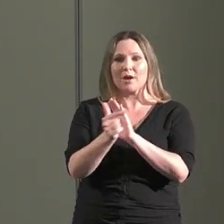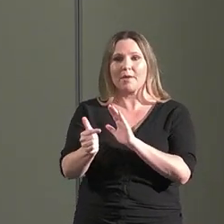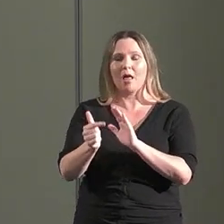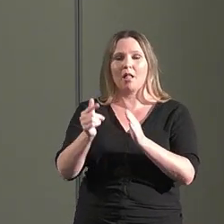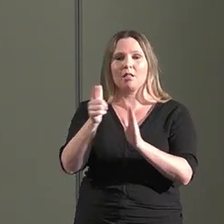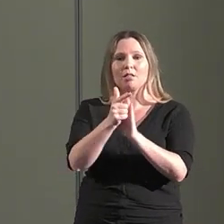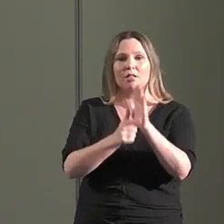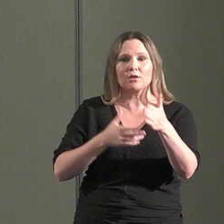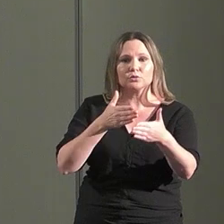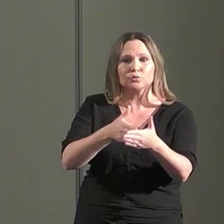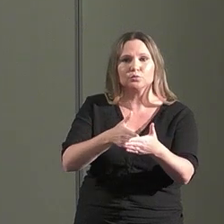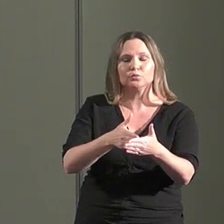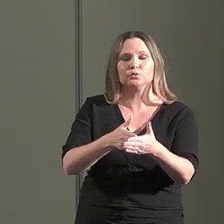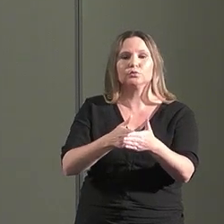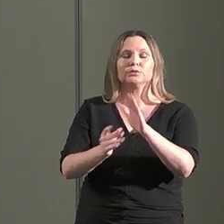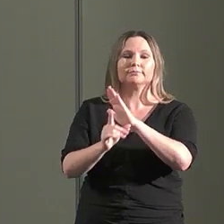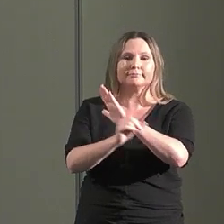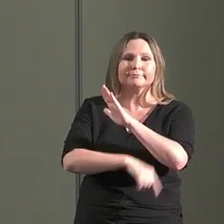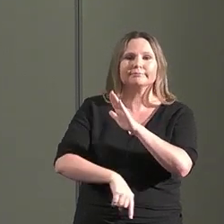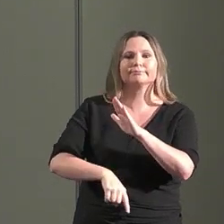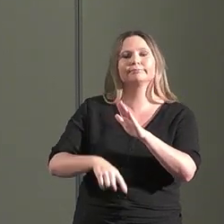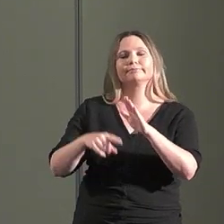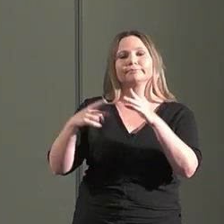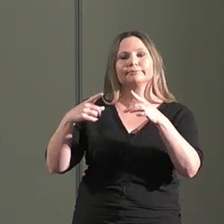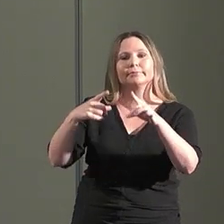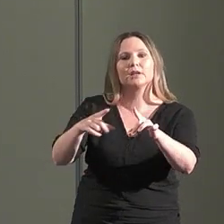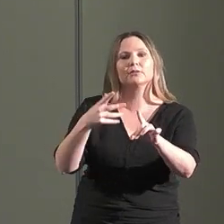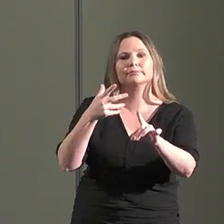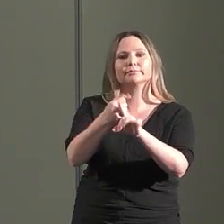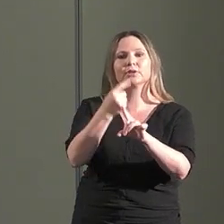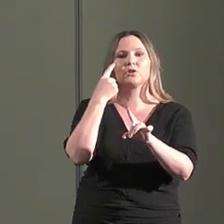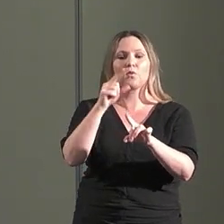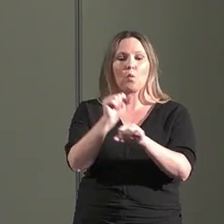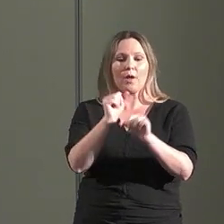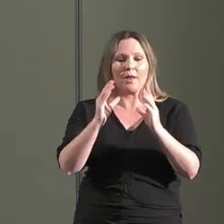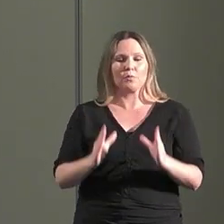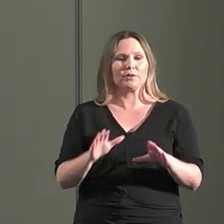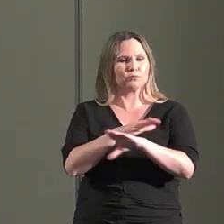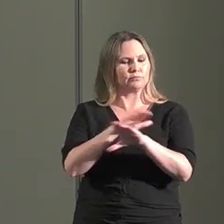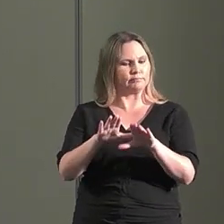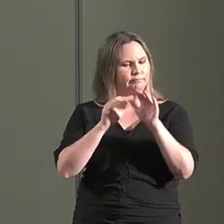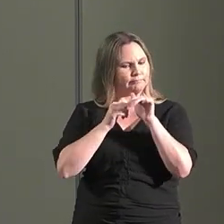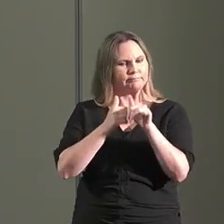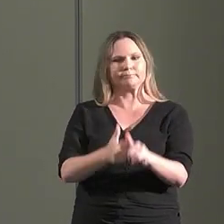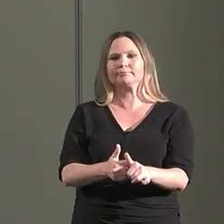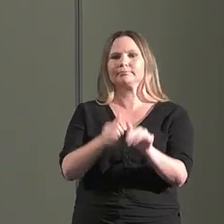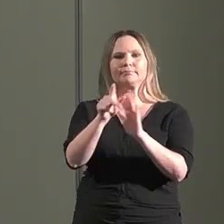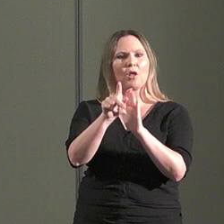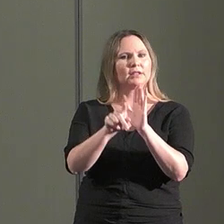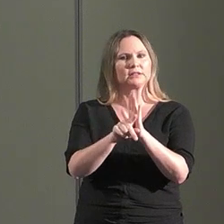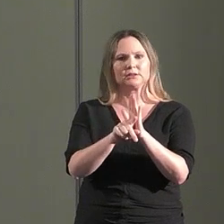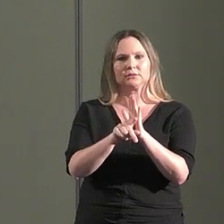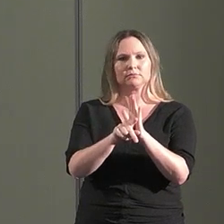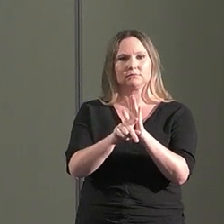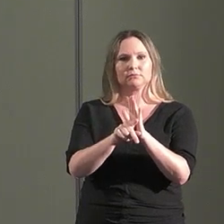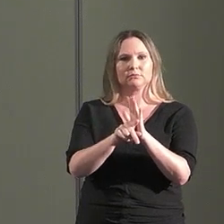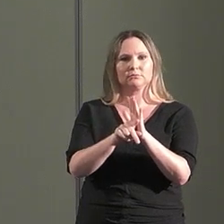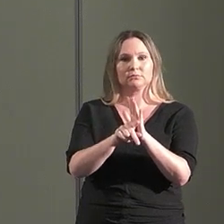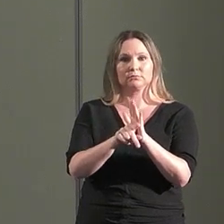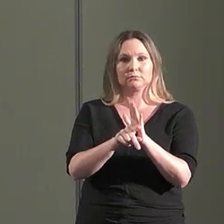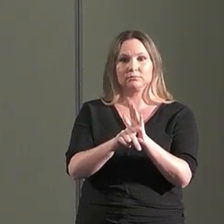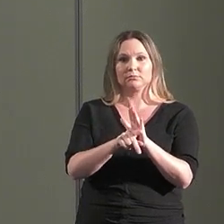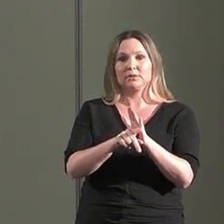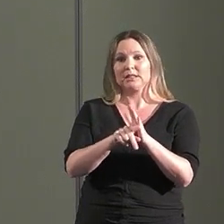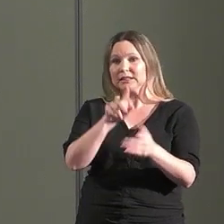There is disciplinary consequences for employees that don't adhere to the policy.